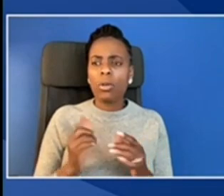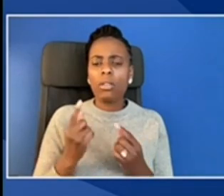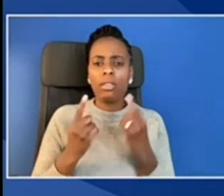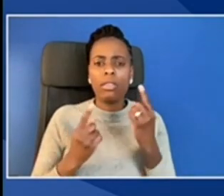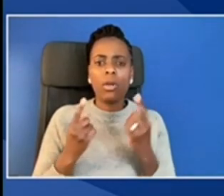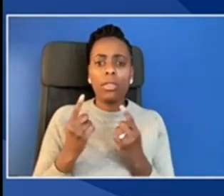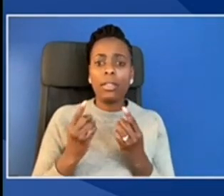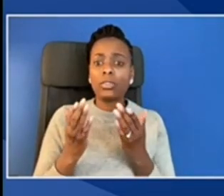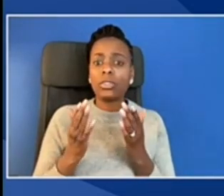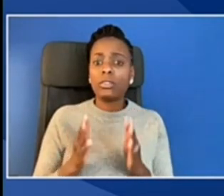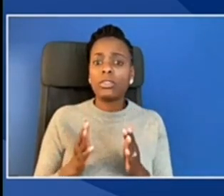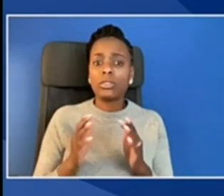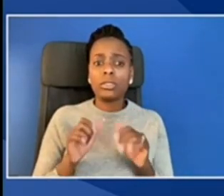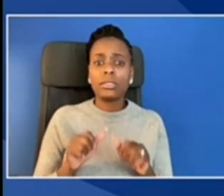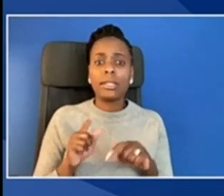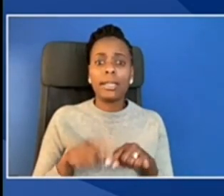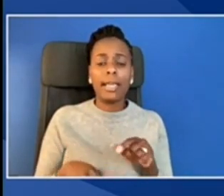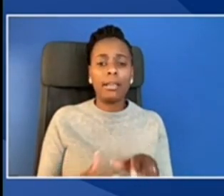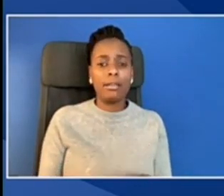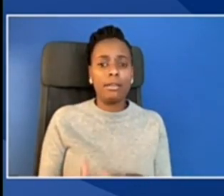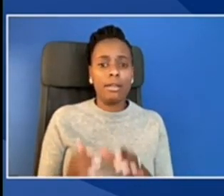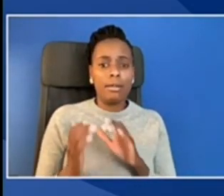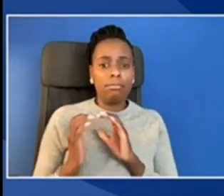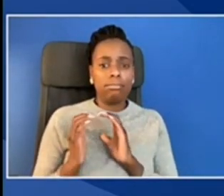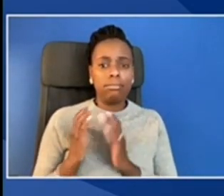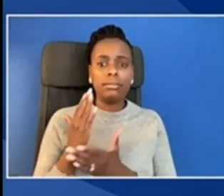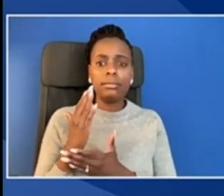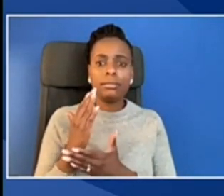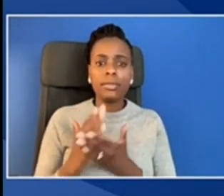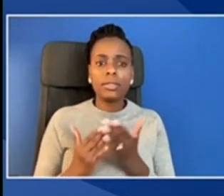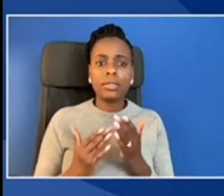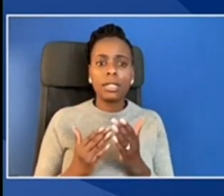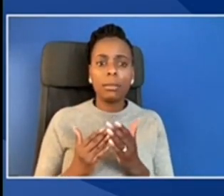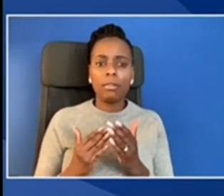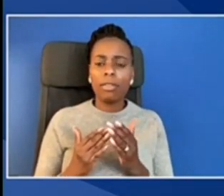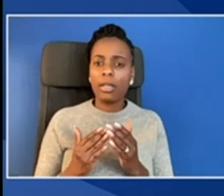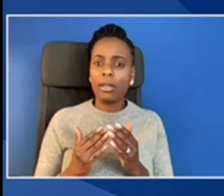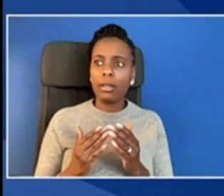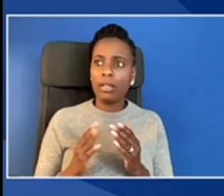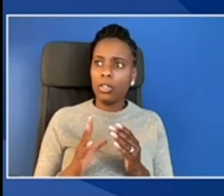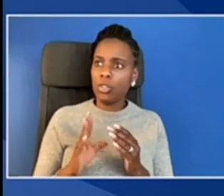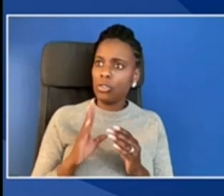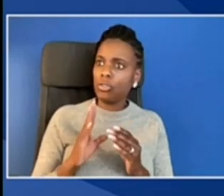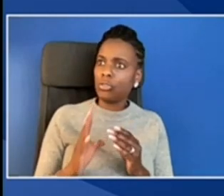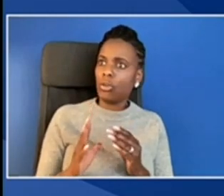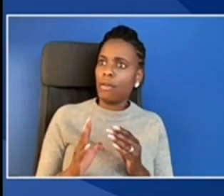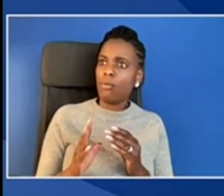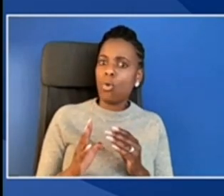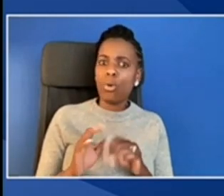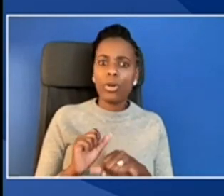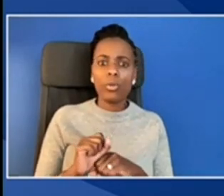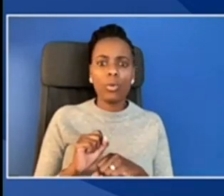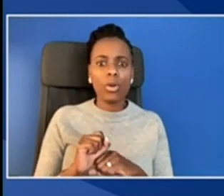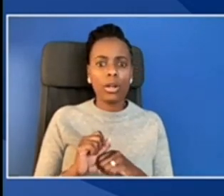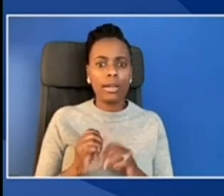take on some of the fairly straightforward work of identifying categories where those